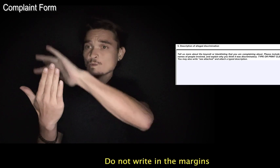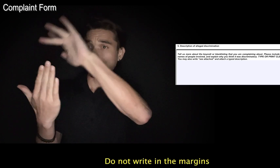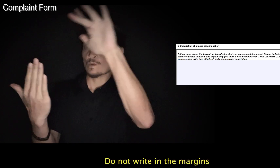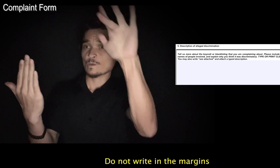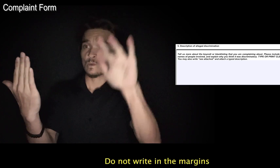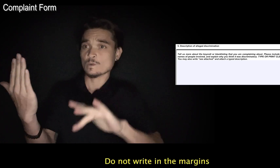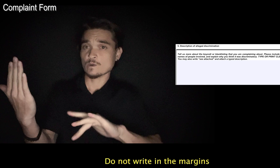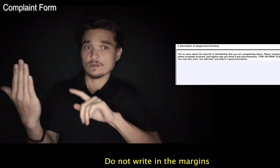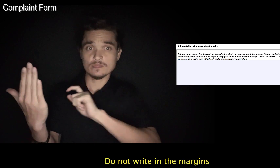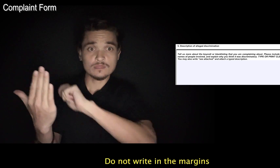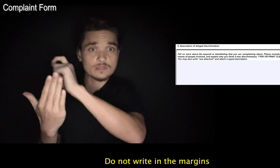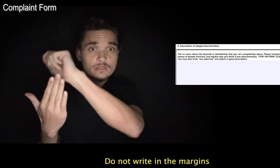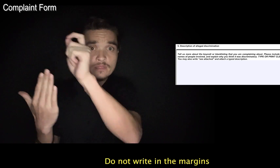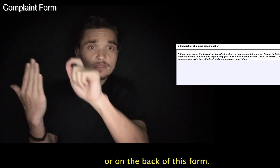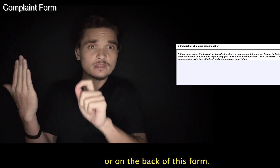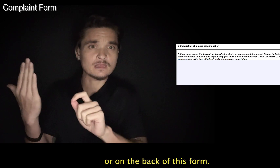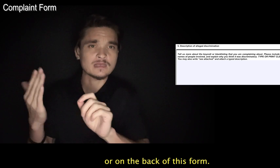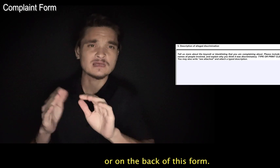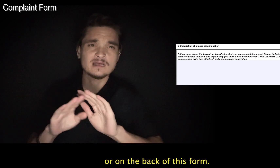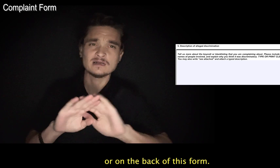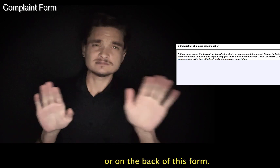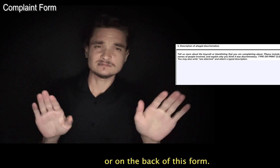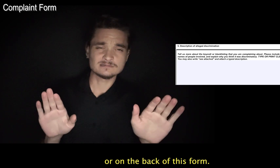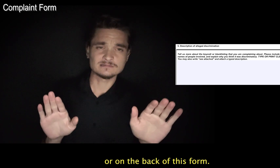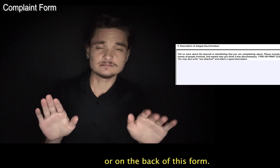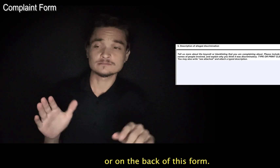Do not write in the margins or on the back of this form.